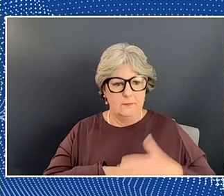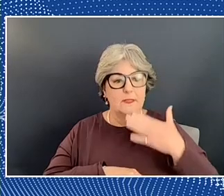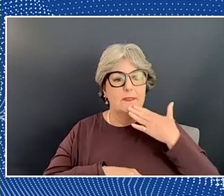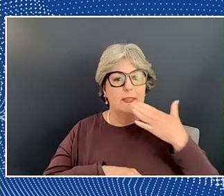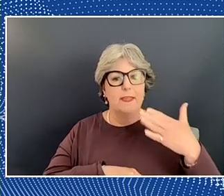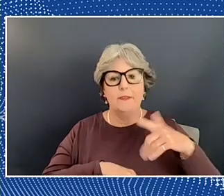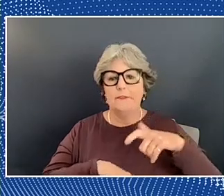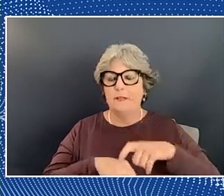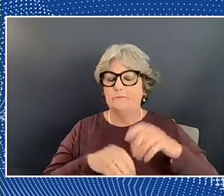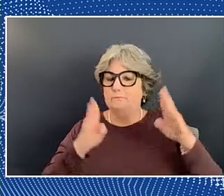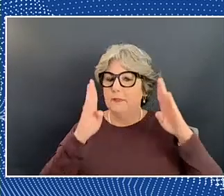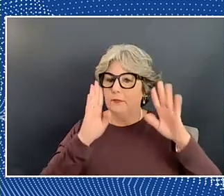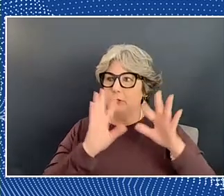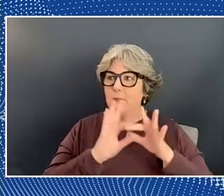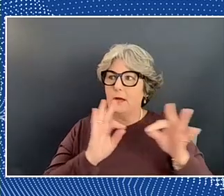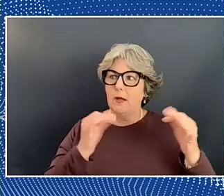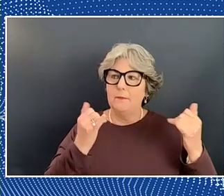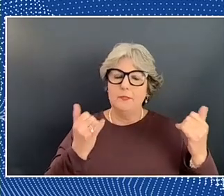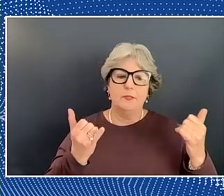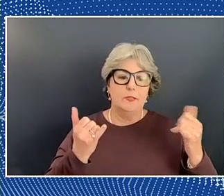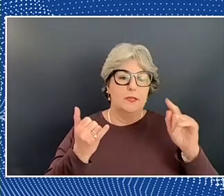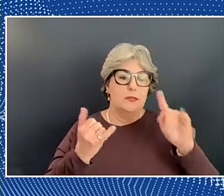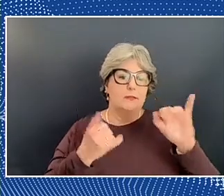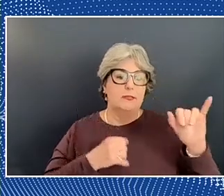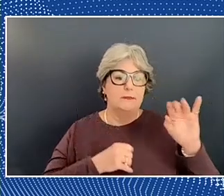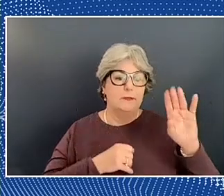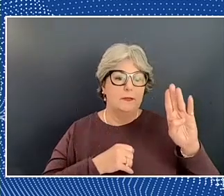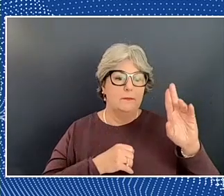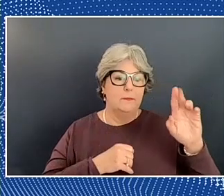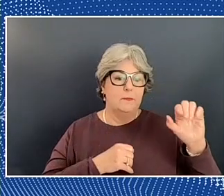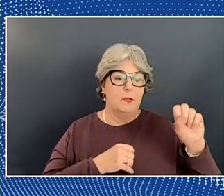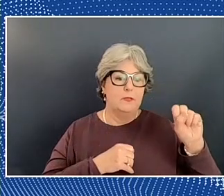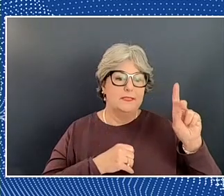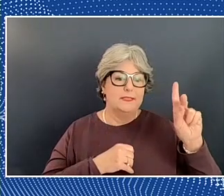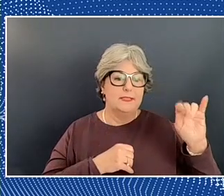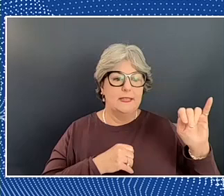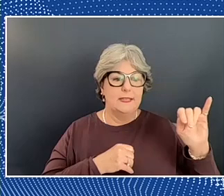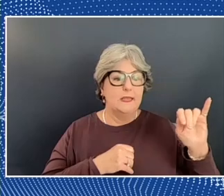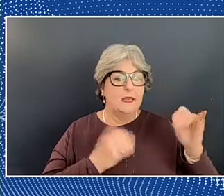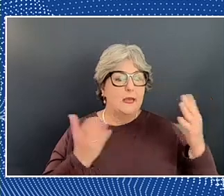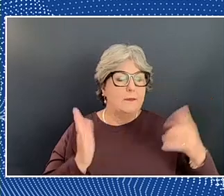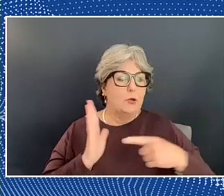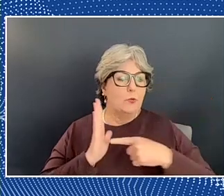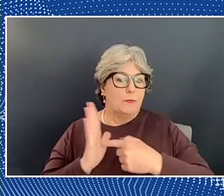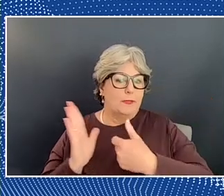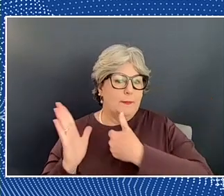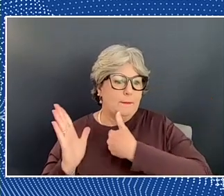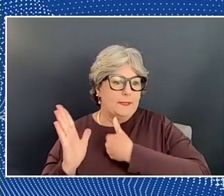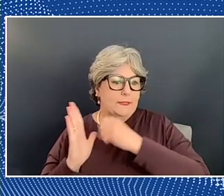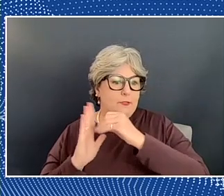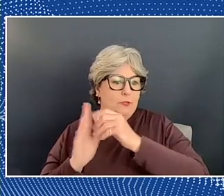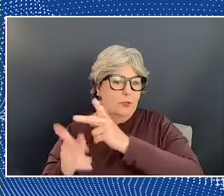listen to my comments today. I am Timothy Babulski. Although I'm here representing myself as a student loan borrower, I am the art